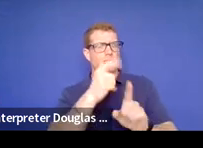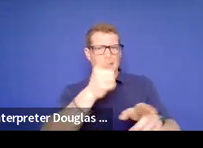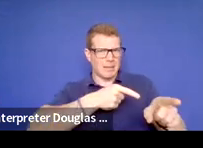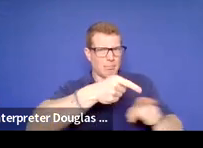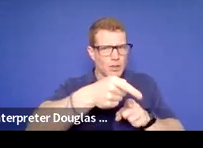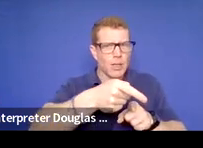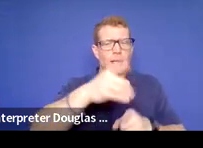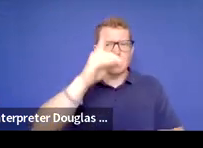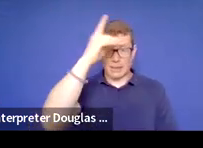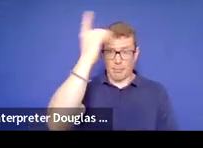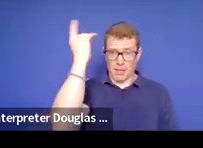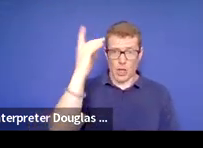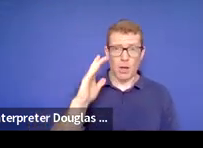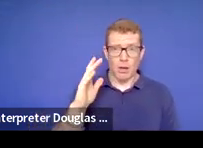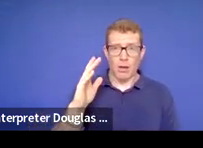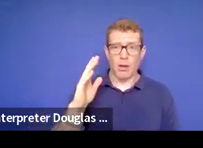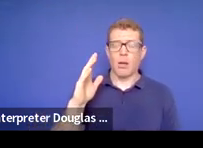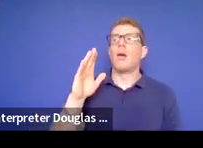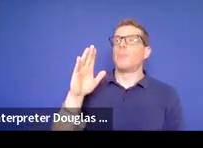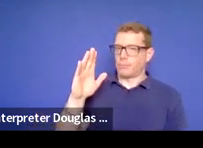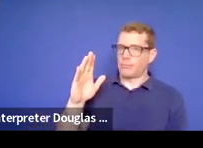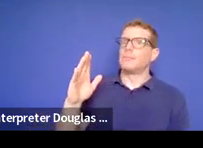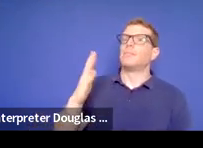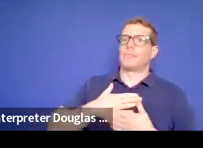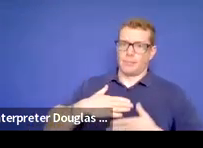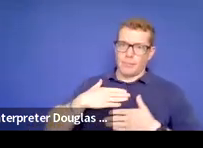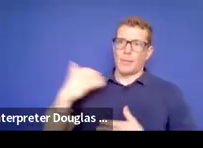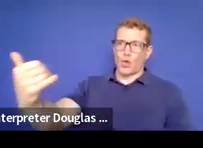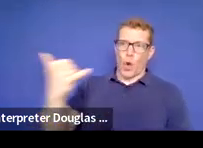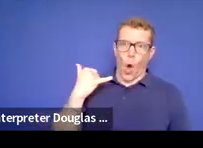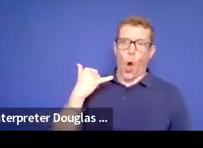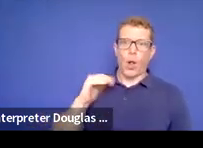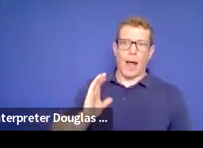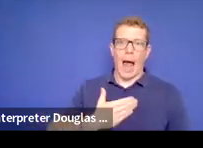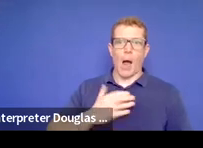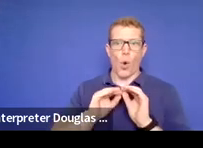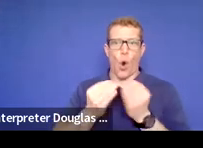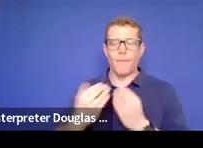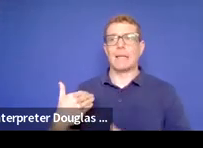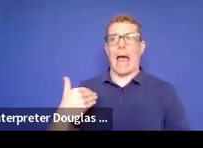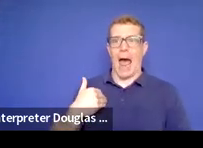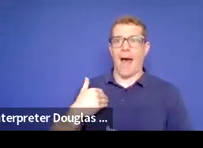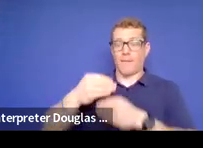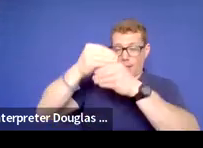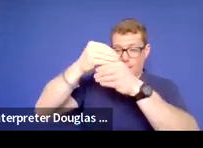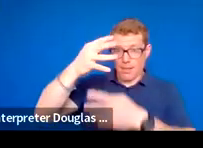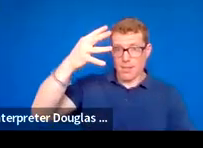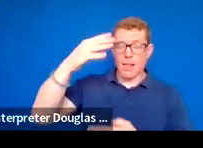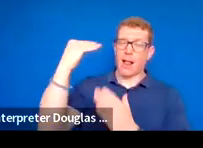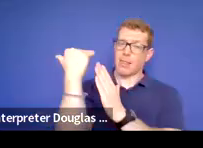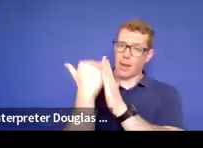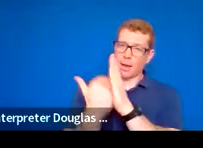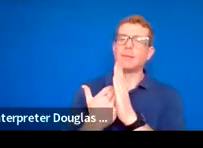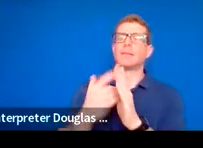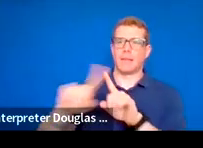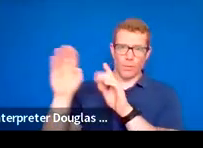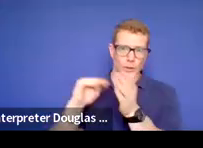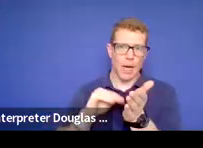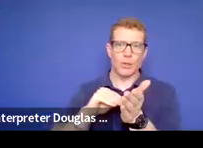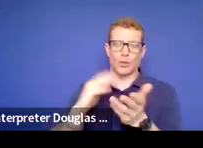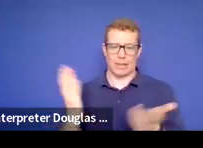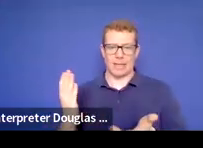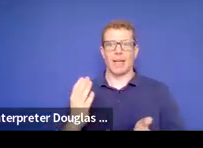Please call our office. We have a list of doctors and we will in the Batridge new Orleans areas, but we also have lists for other parts of the State.